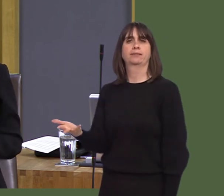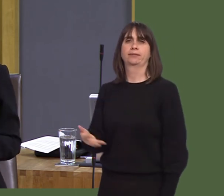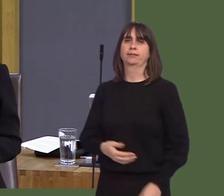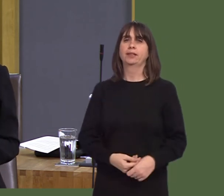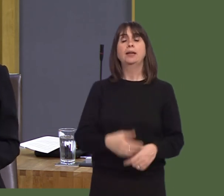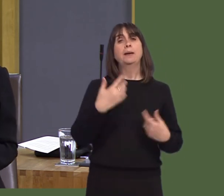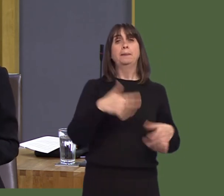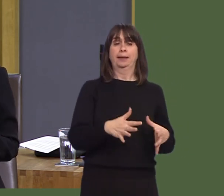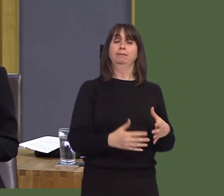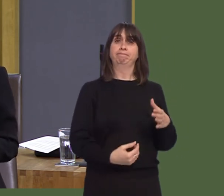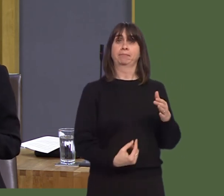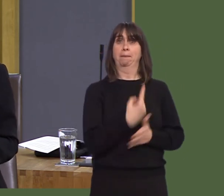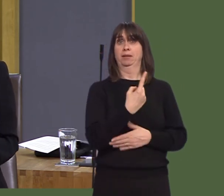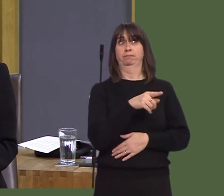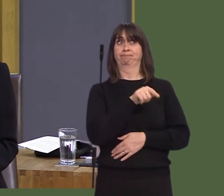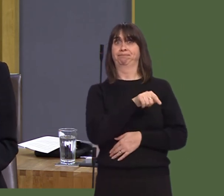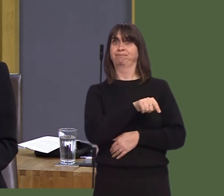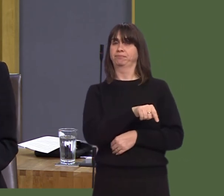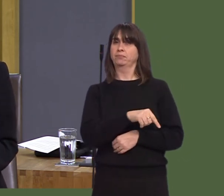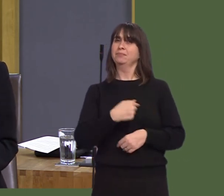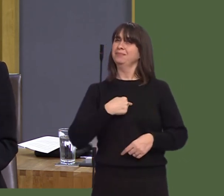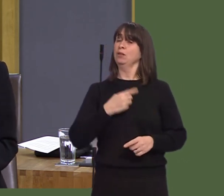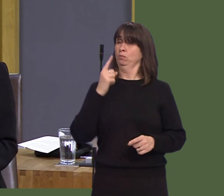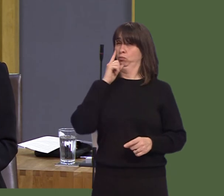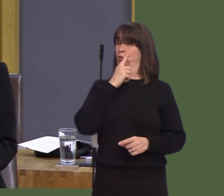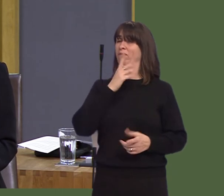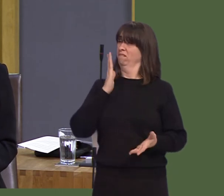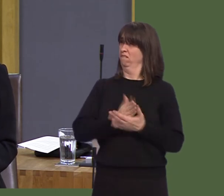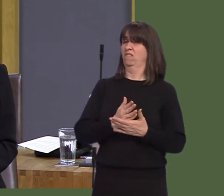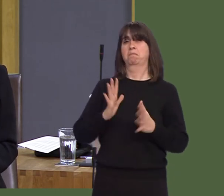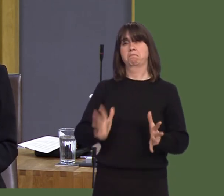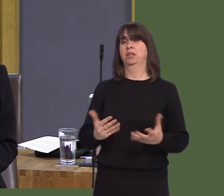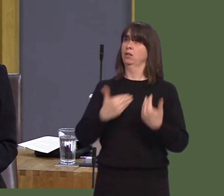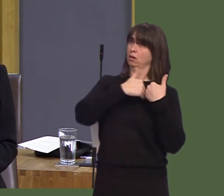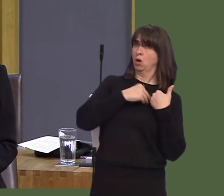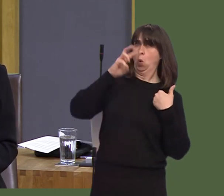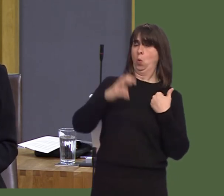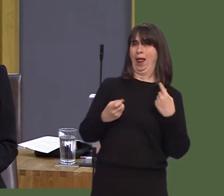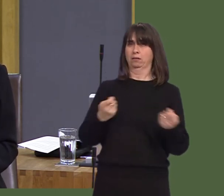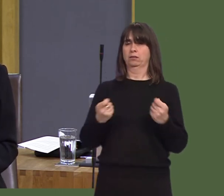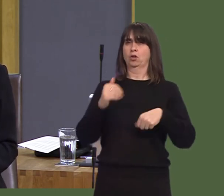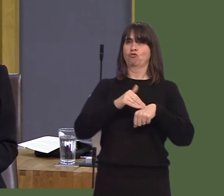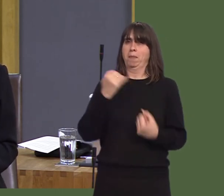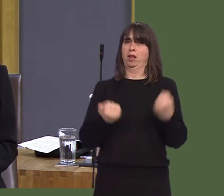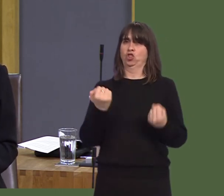Four of the health boards out of seven are in special measures or targeted interventions, as the leader of the opposition pointed out earlier on.